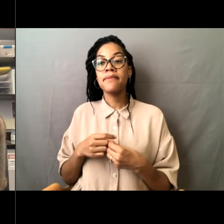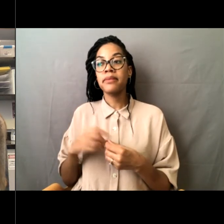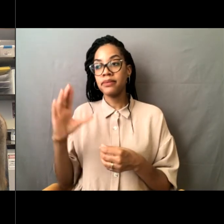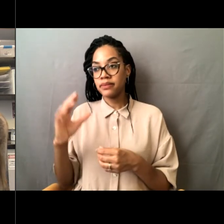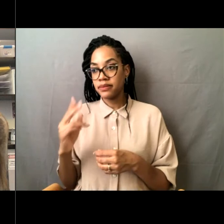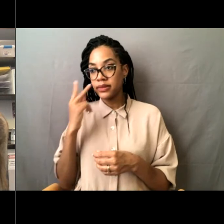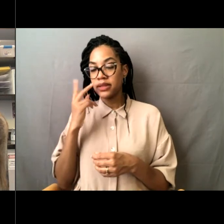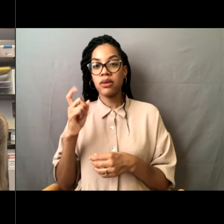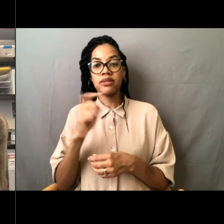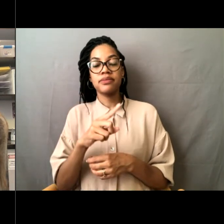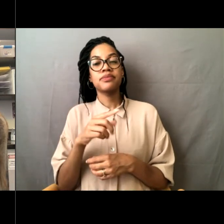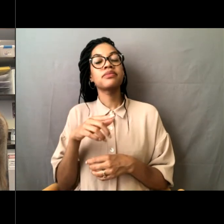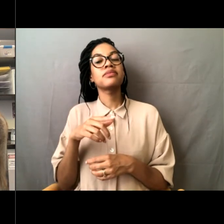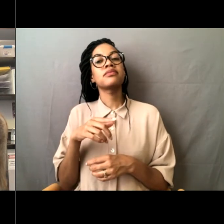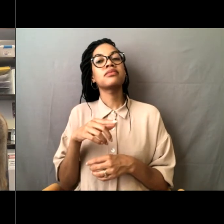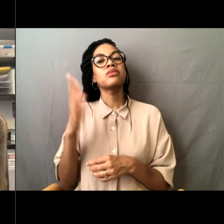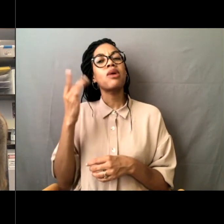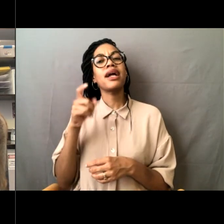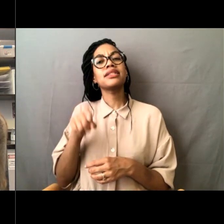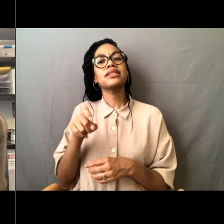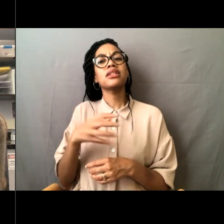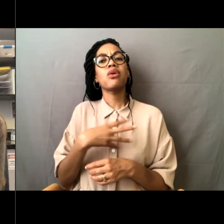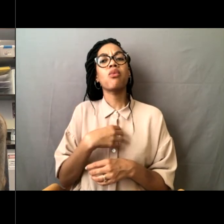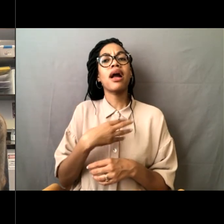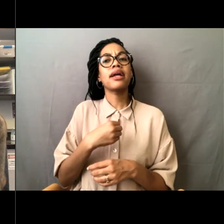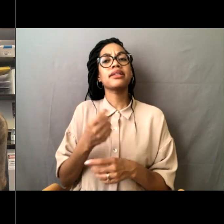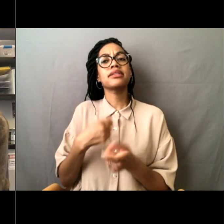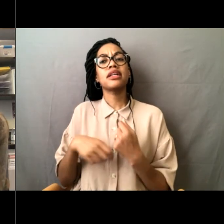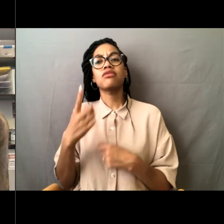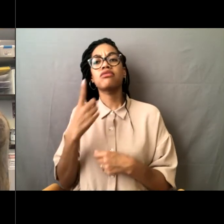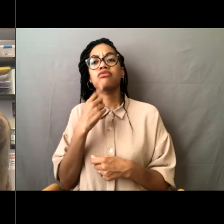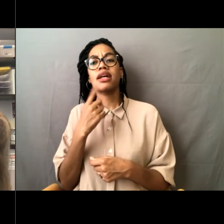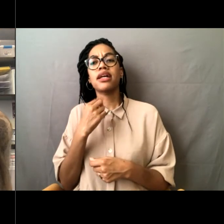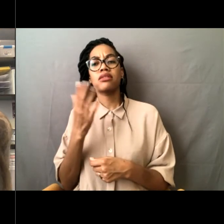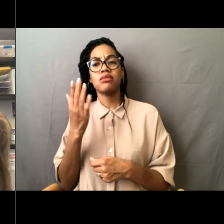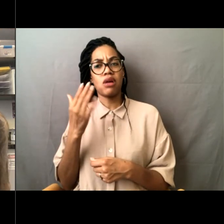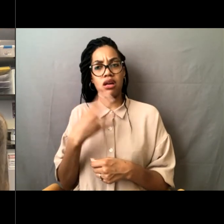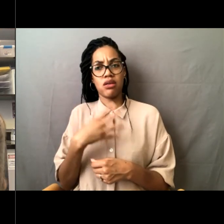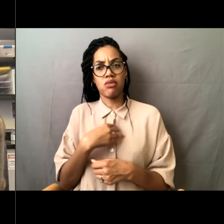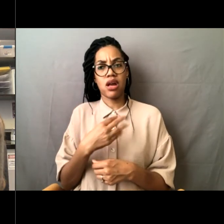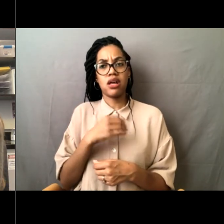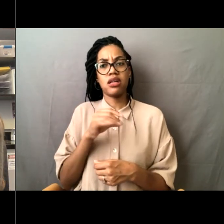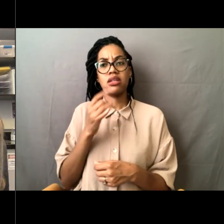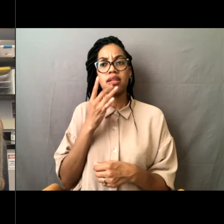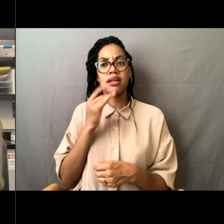why does it need white lights instead of red? So I guess why did it come with white lights? That is a good question.